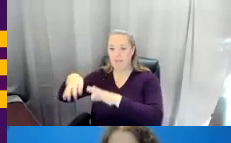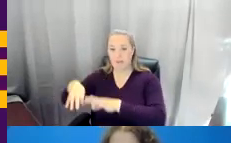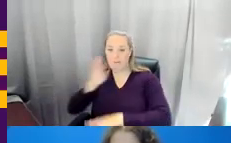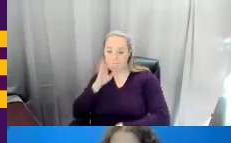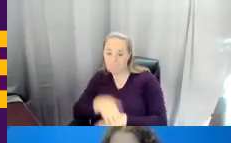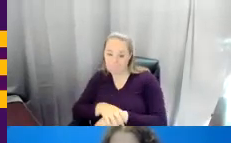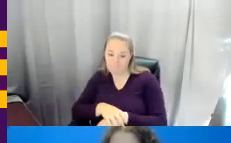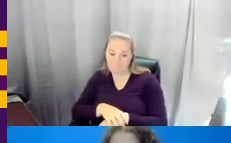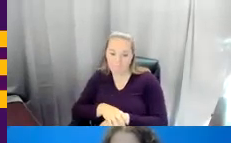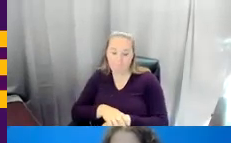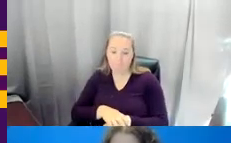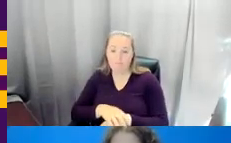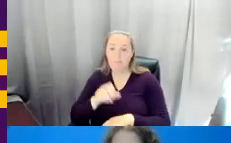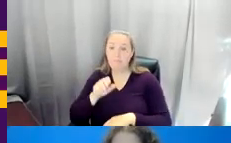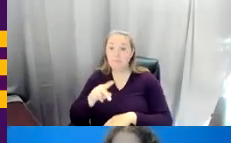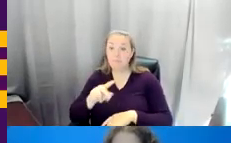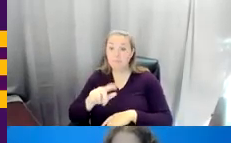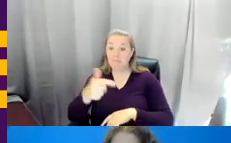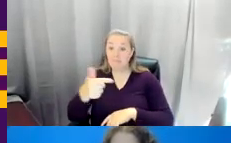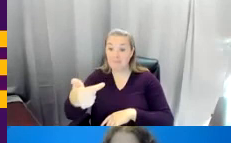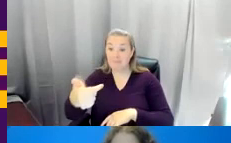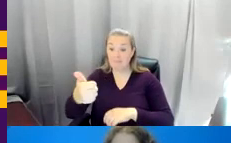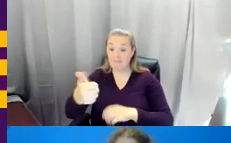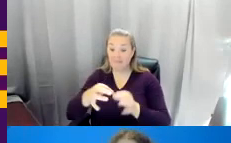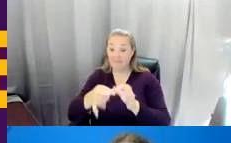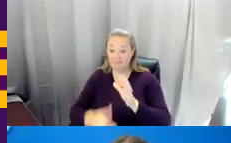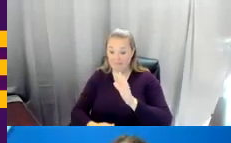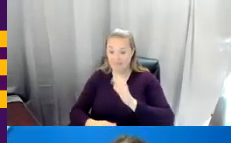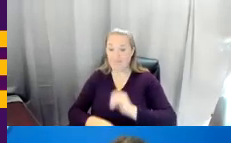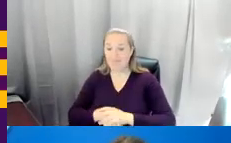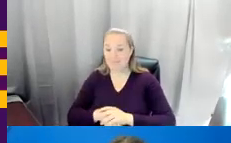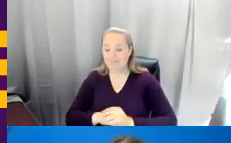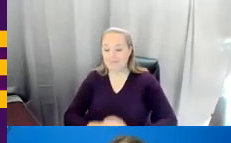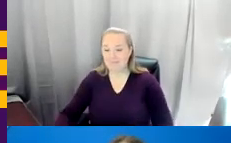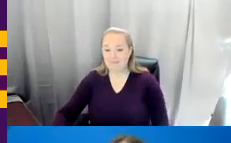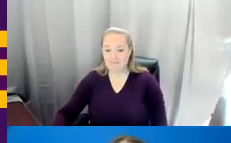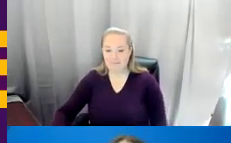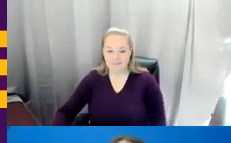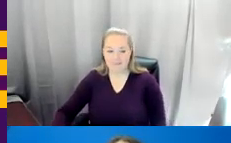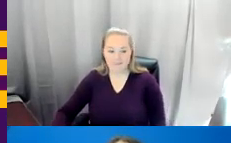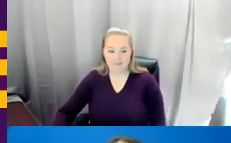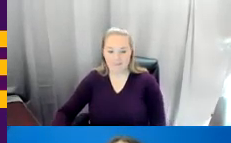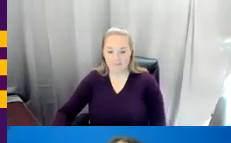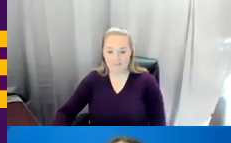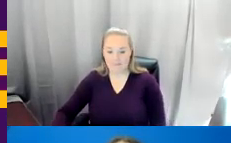RESILIENT COMMUNITY BUT POPULATION AREA AND IT IS CONTAINED WITHIN THE RFP AS WELL IF YOU WANT TO GO